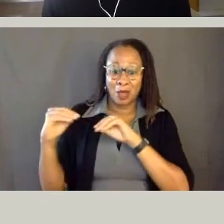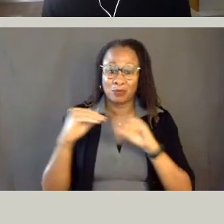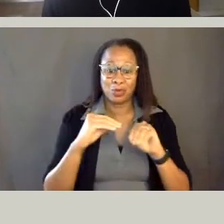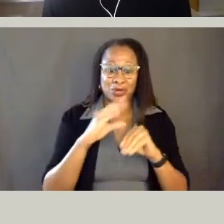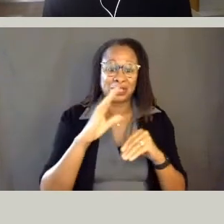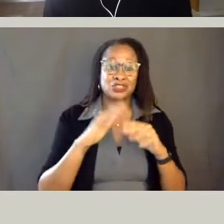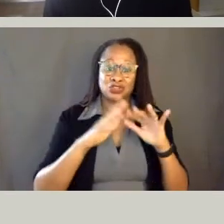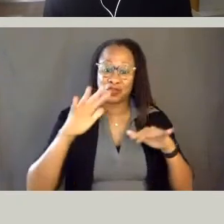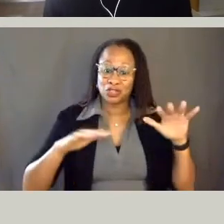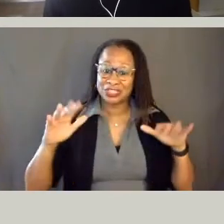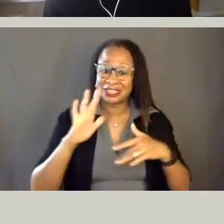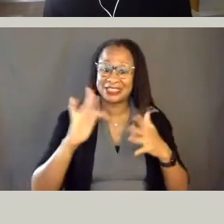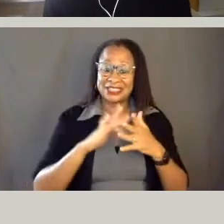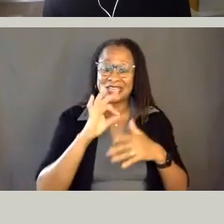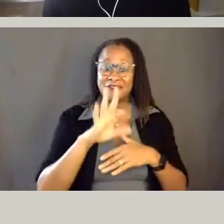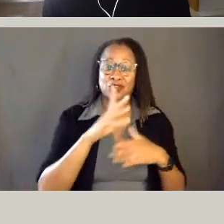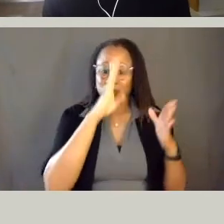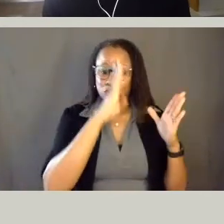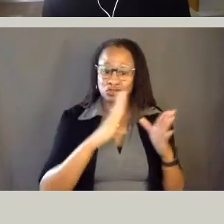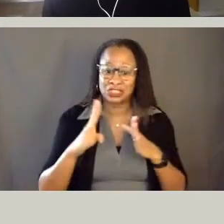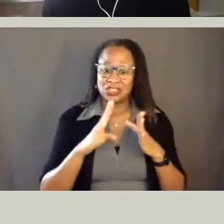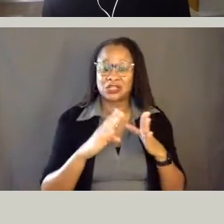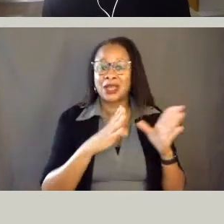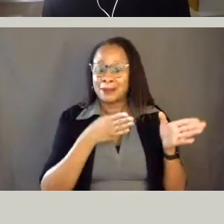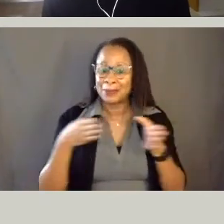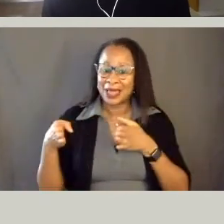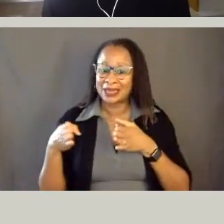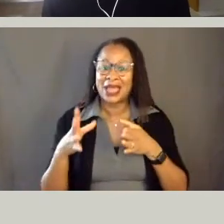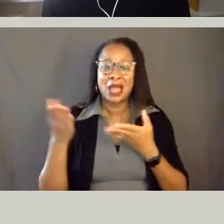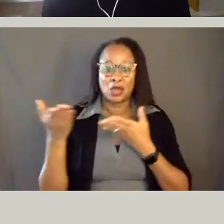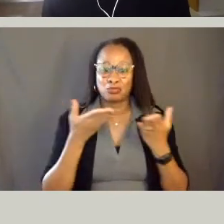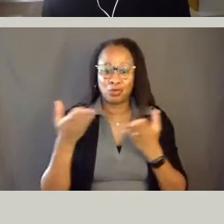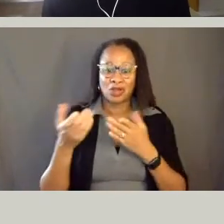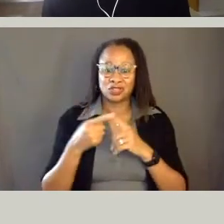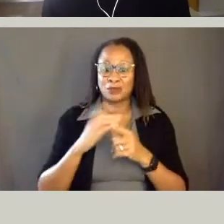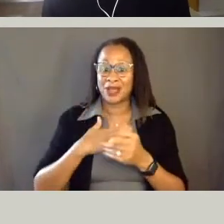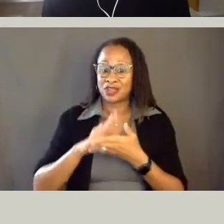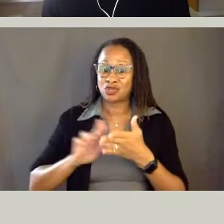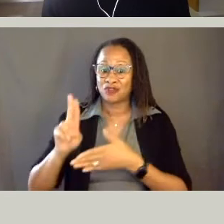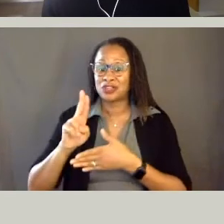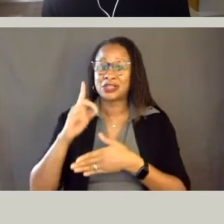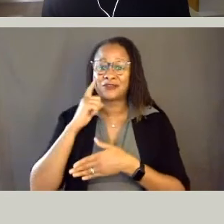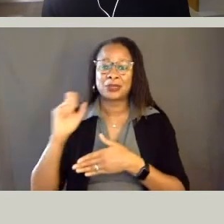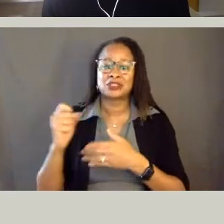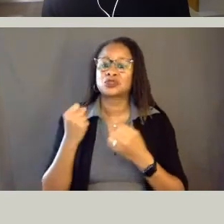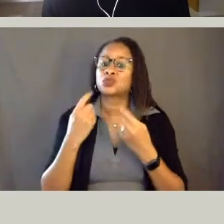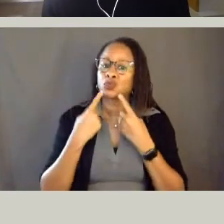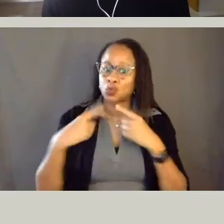of your strategic planning and brought that to my university because it's been so successful.